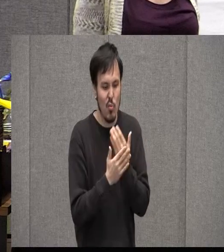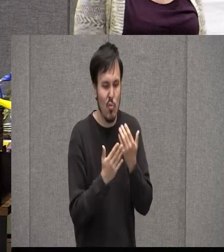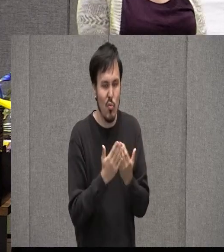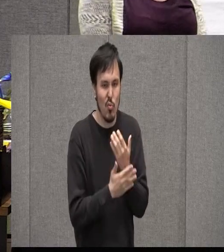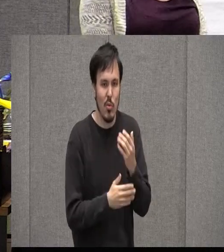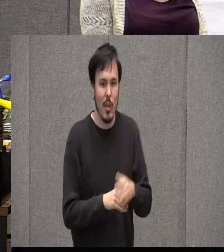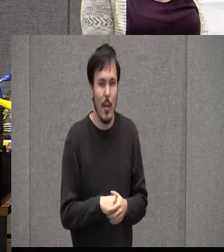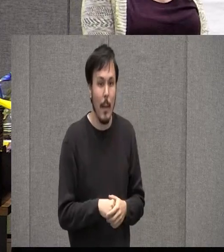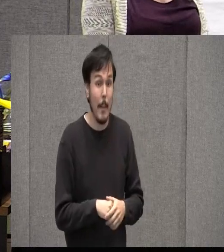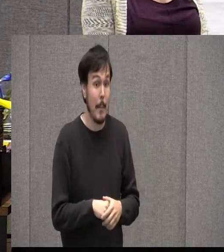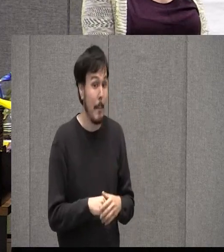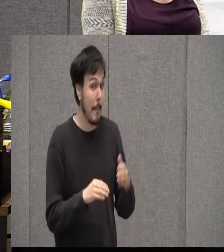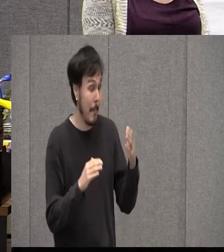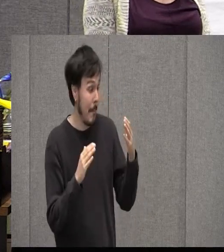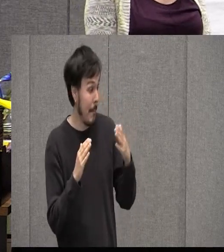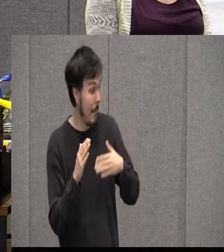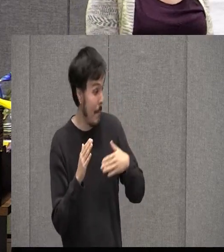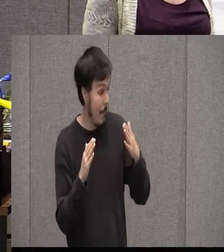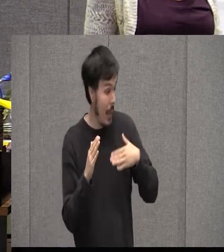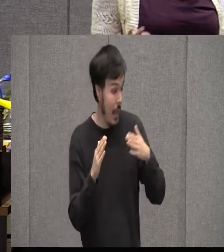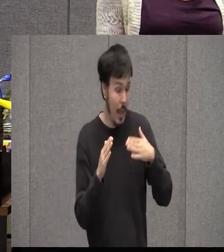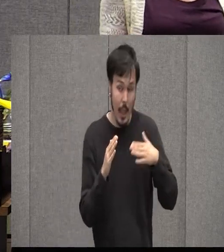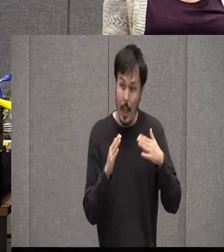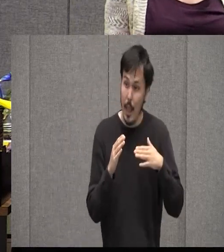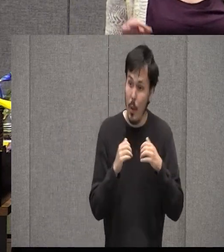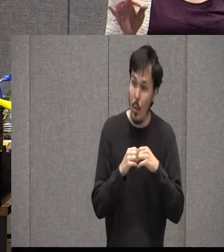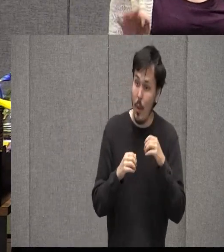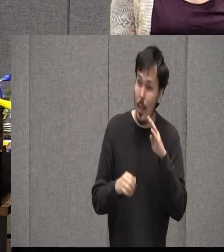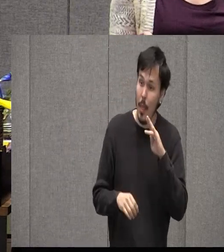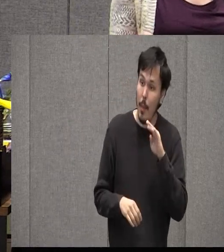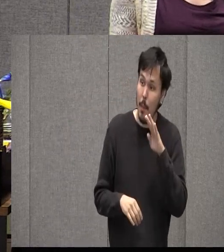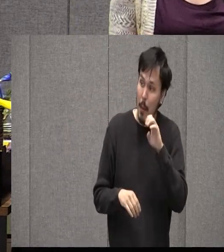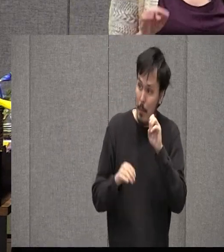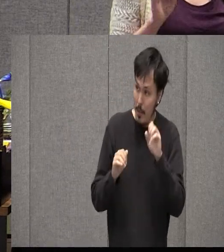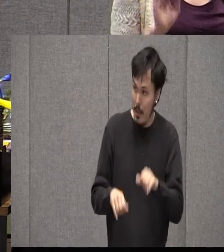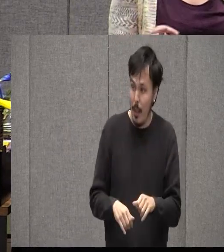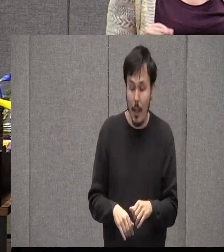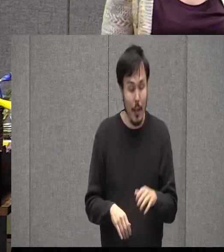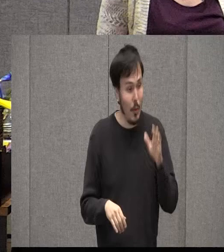Well, let's experiment and find out, shall we? Experiment, that's your main word, experiment. - And the impression I made